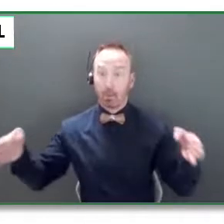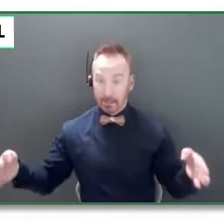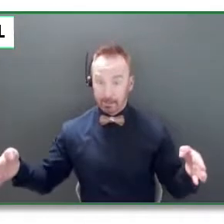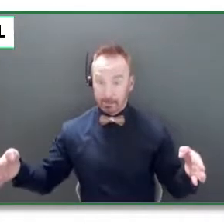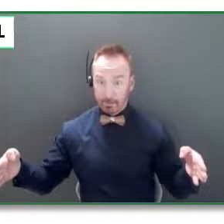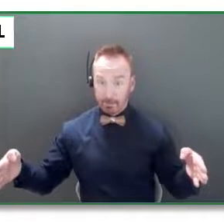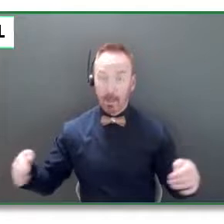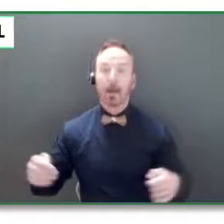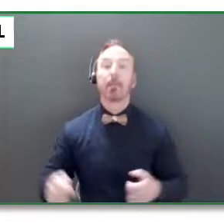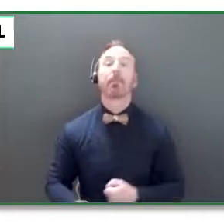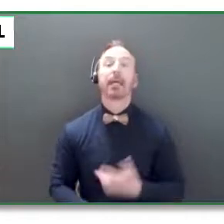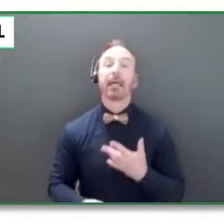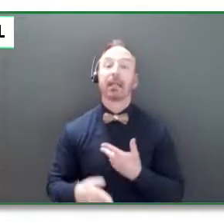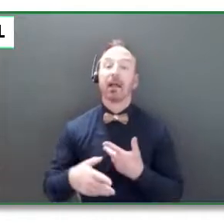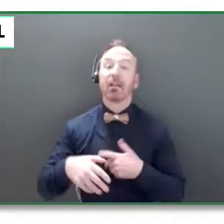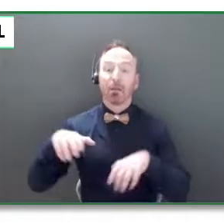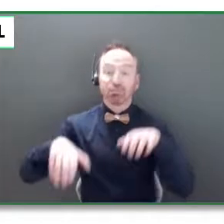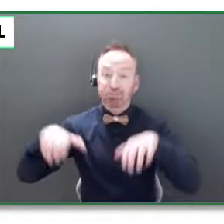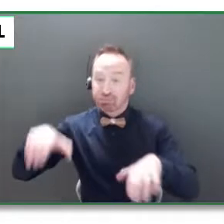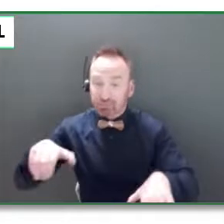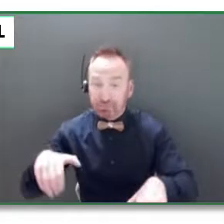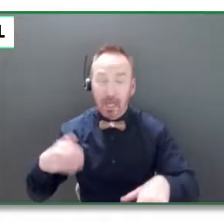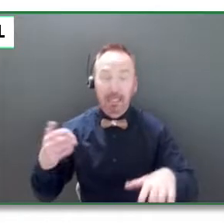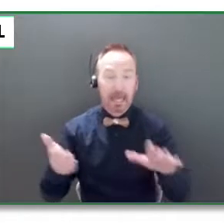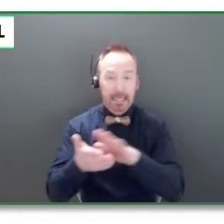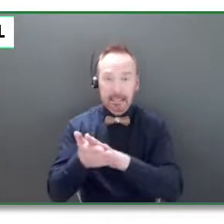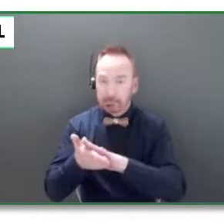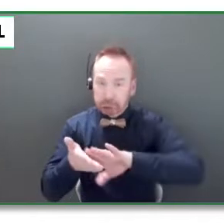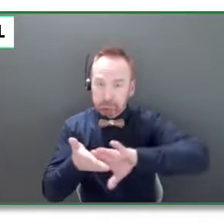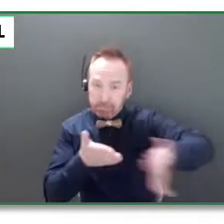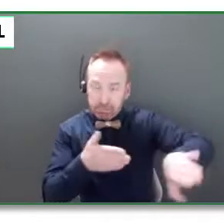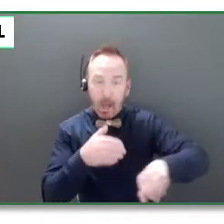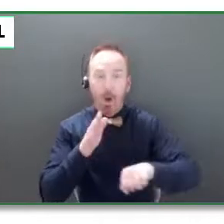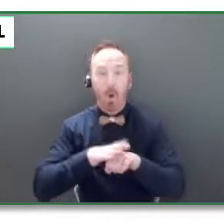and reducing side slope to ensure that an adapted mountain bike can use the